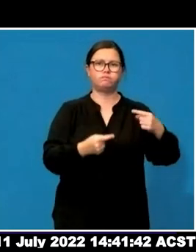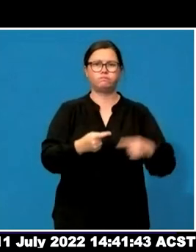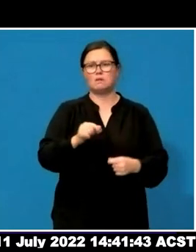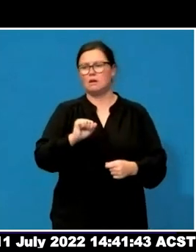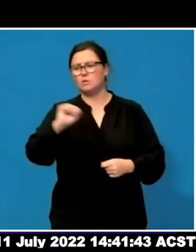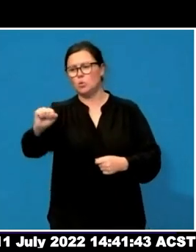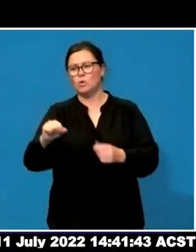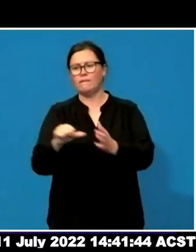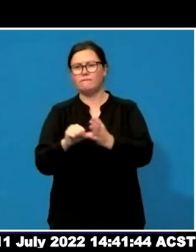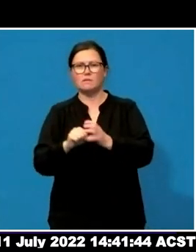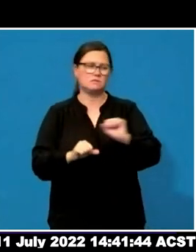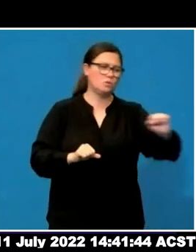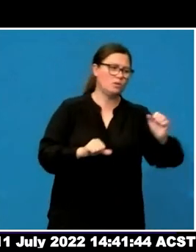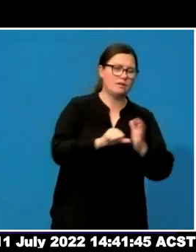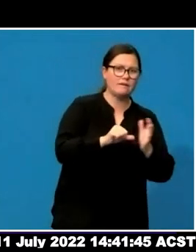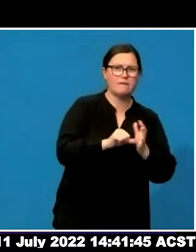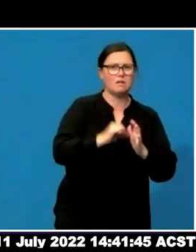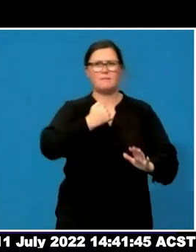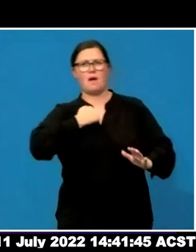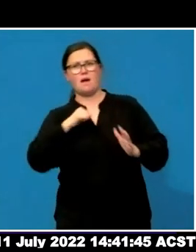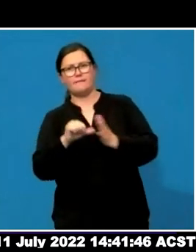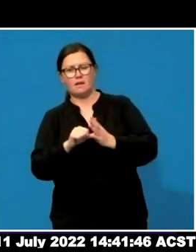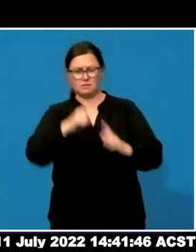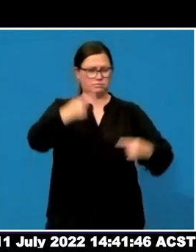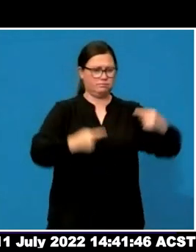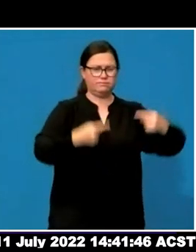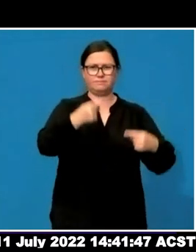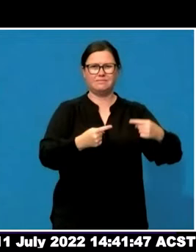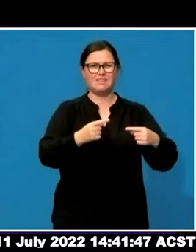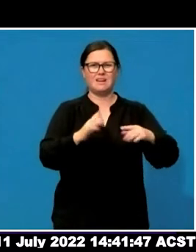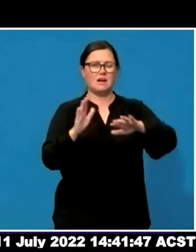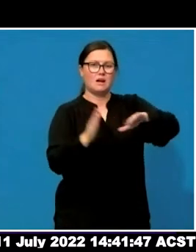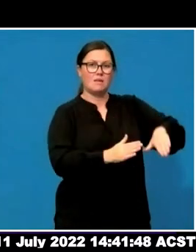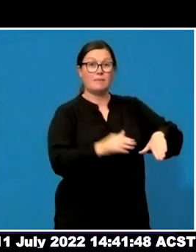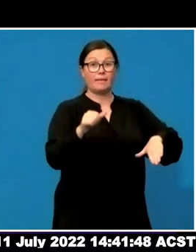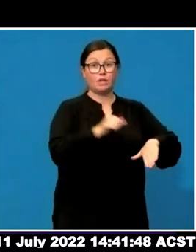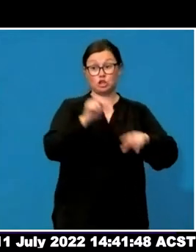And consequently they need to be looking at the person in the centre, and that is the person with the lived experience of disability.